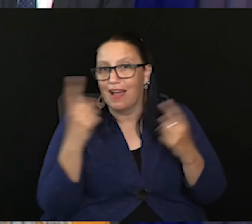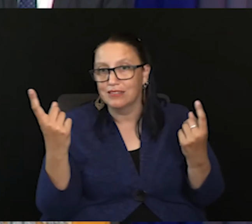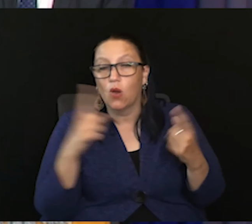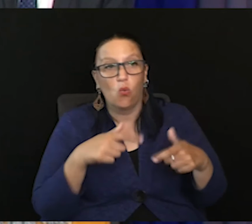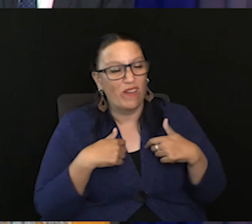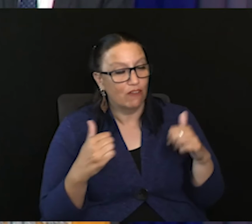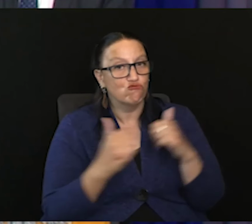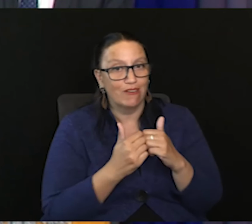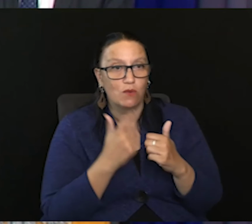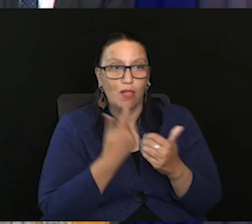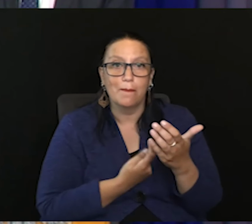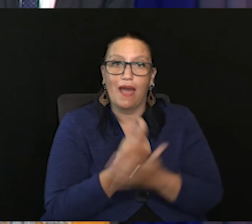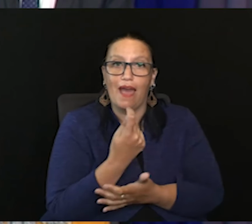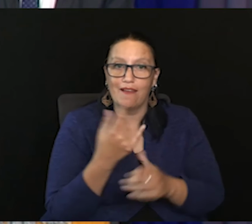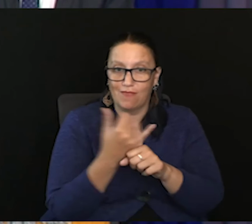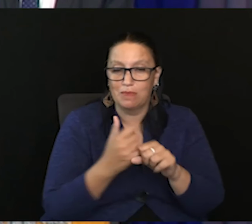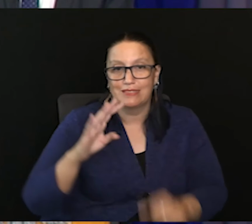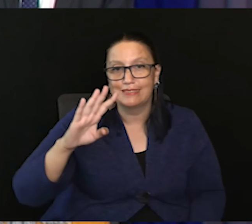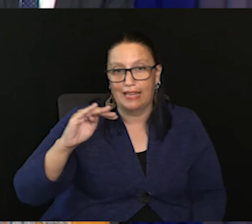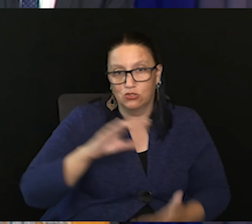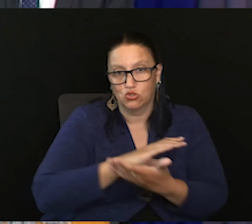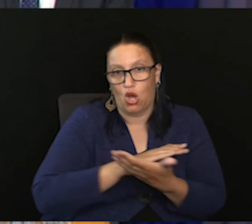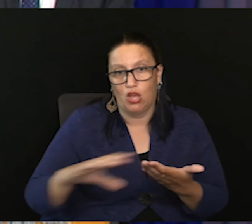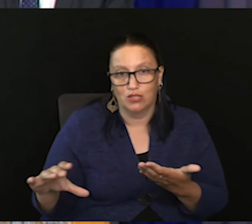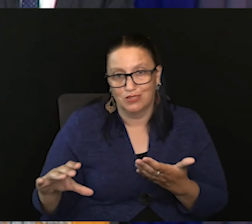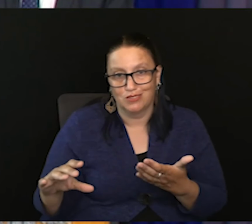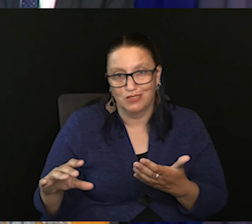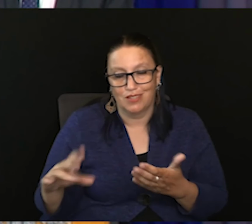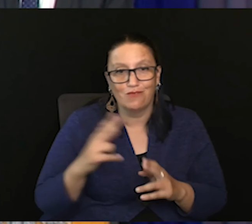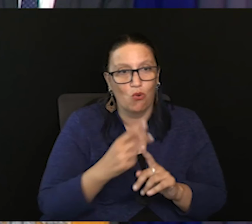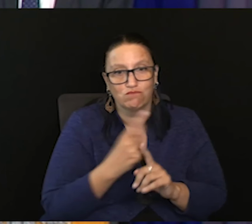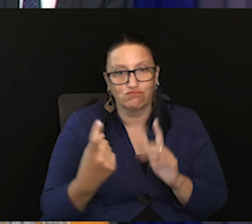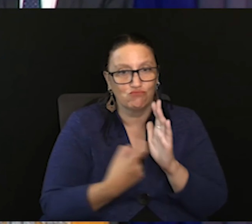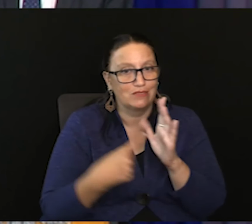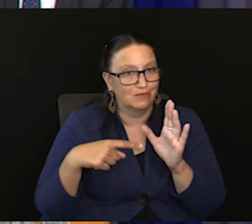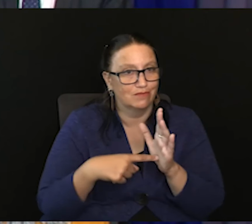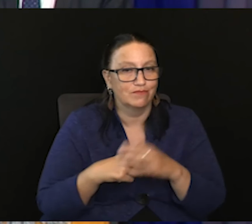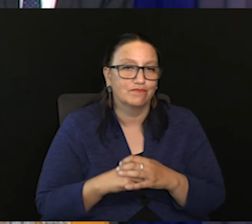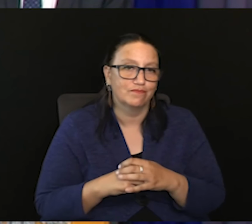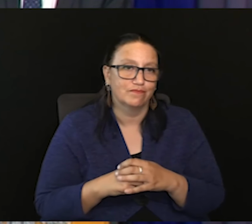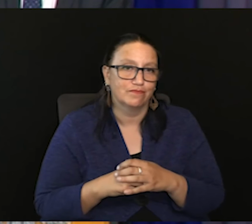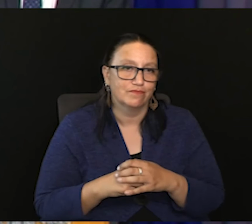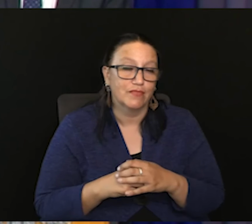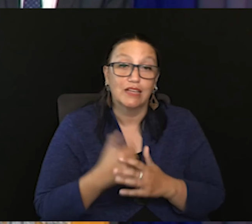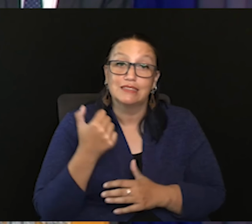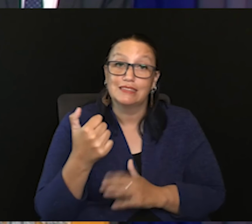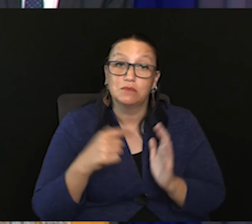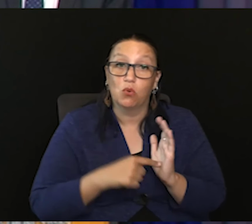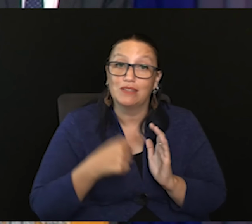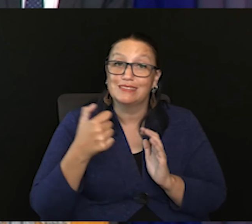The agreed rate is $10 per rapid antigen test. It's free for the 6.6 million participants,